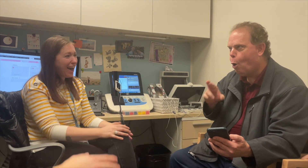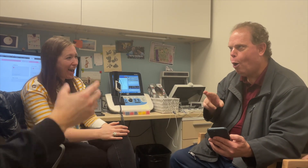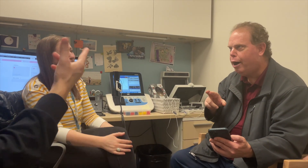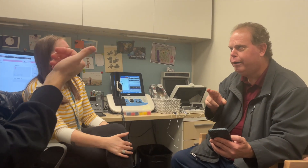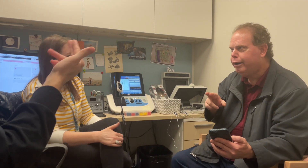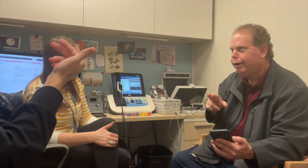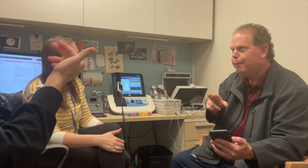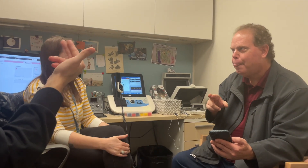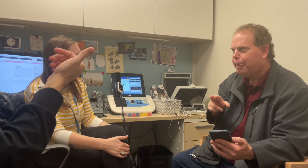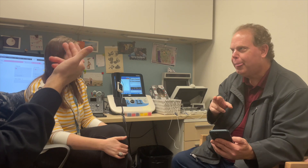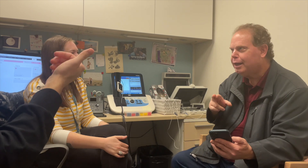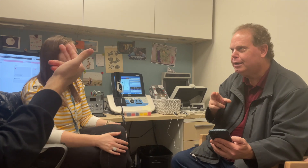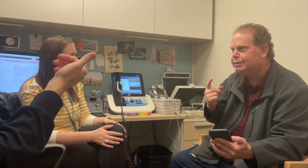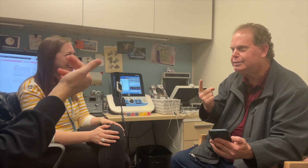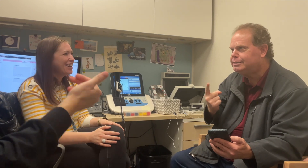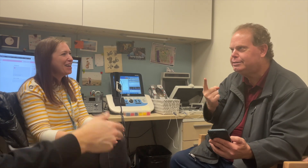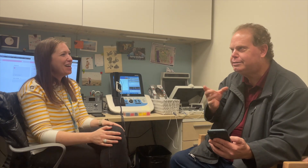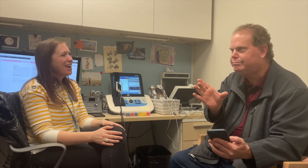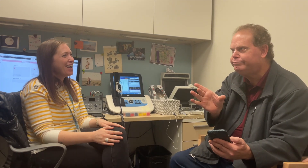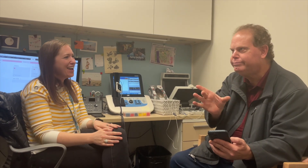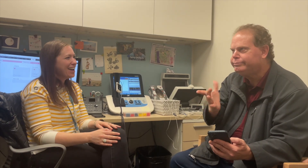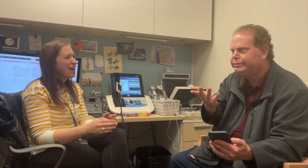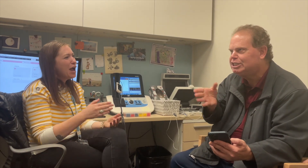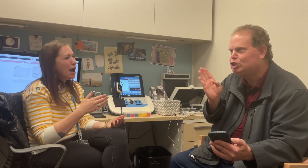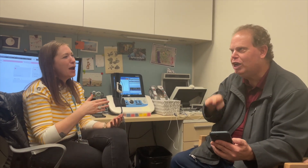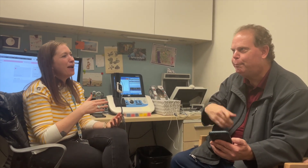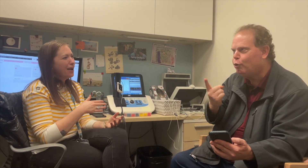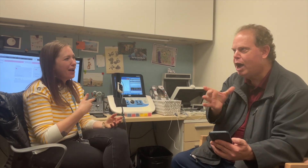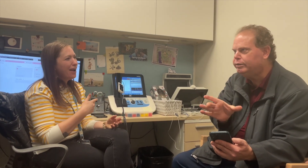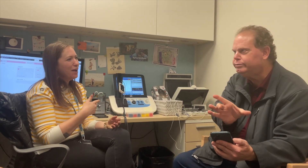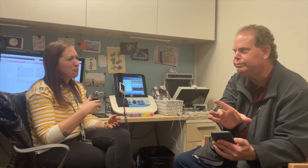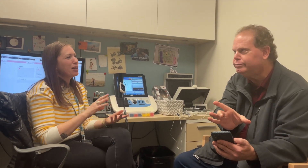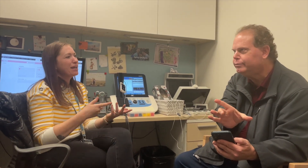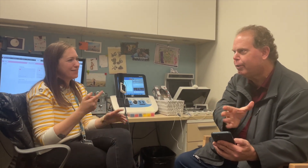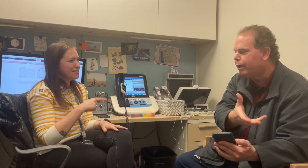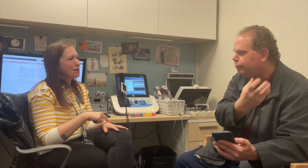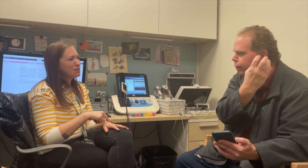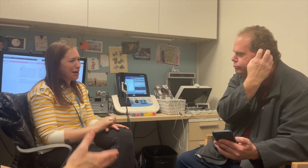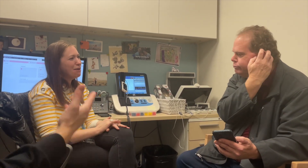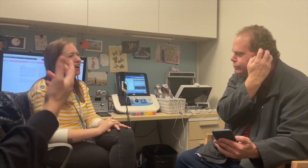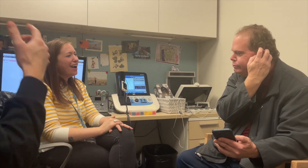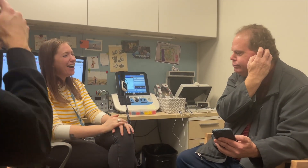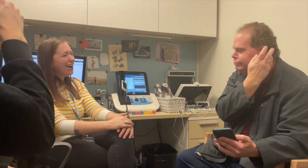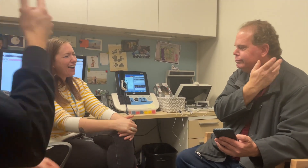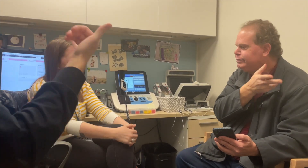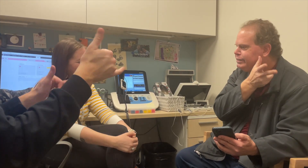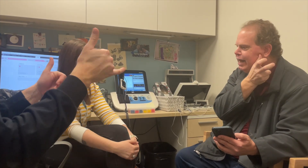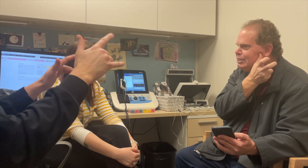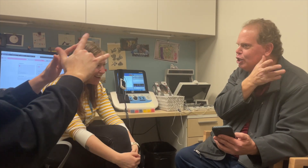or and play it at the same time like